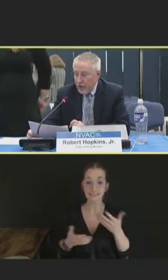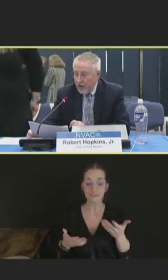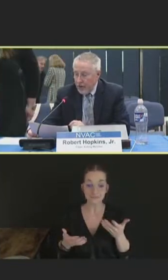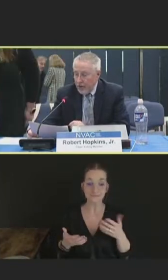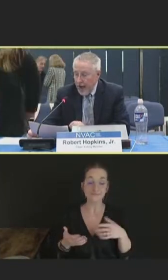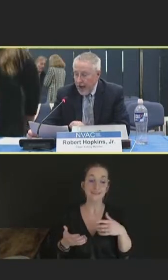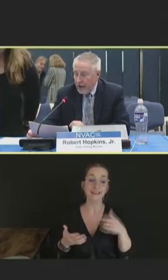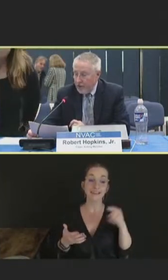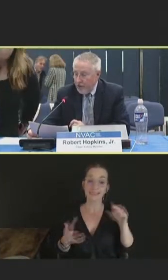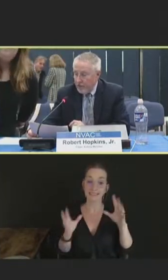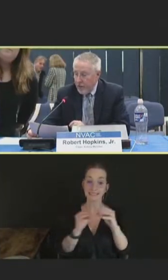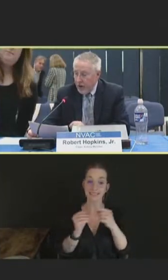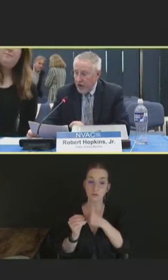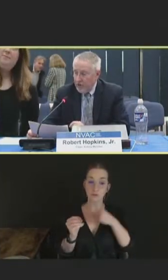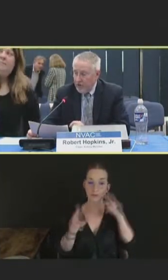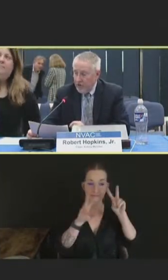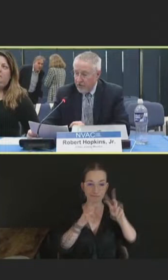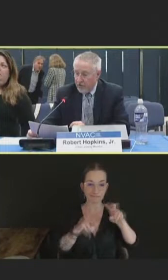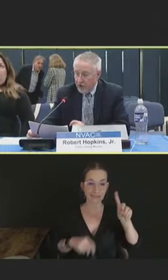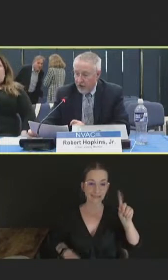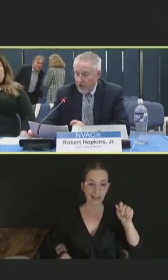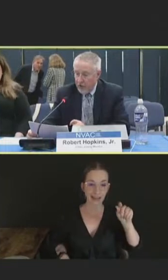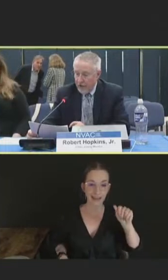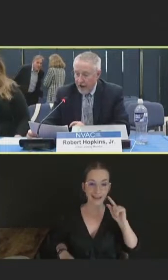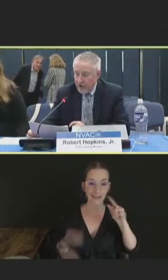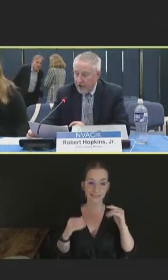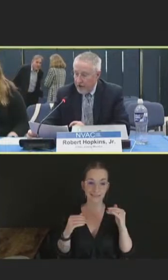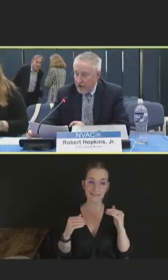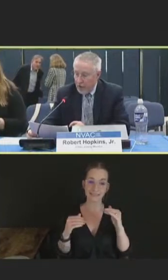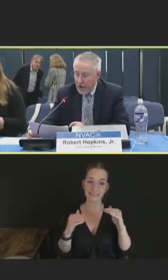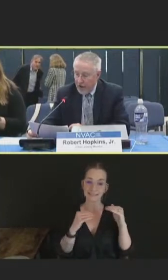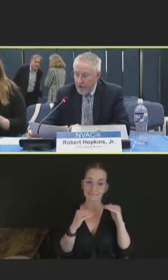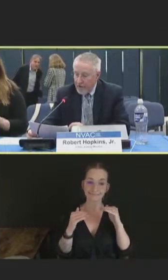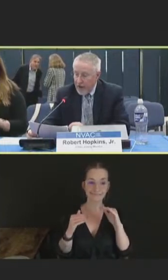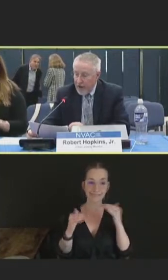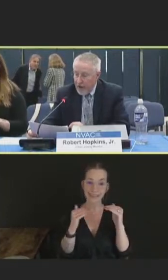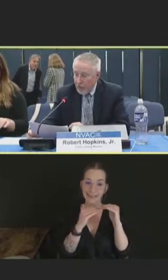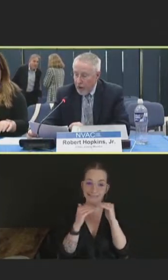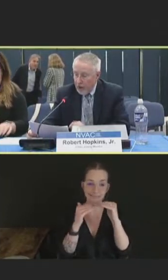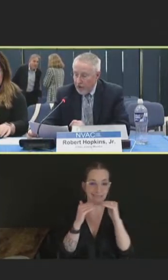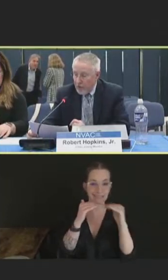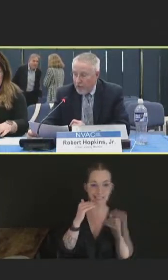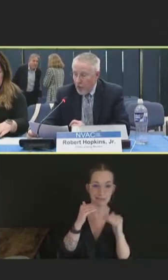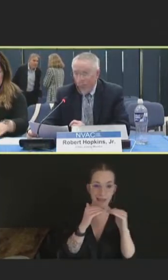examine data, disparities and the sociological effects of this grief and ways to move forward.